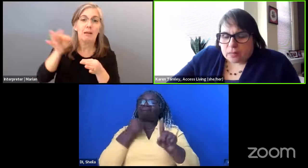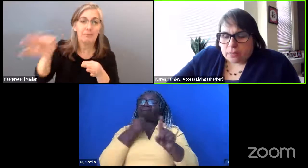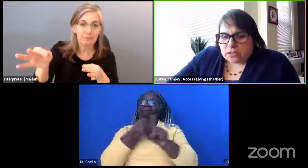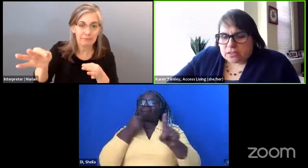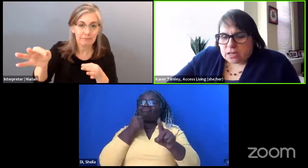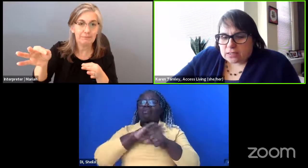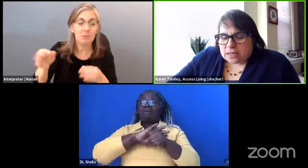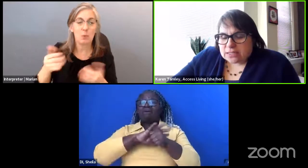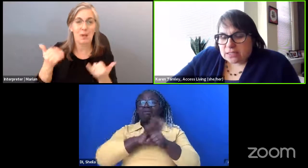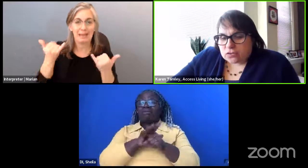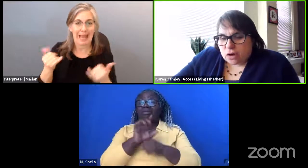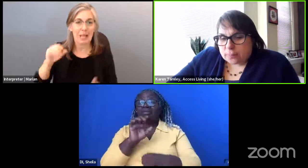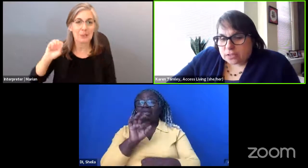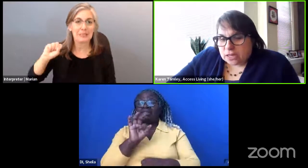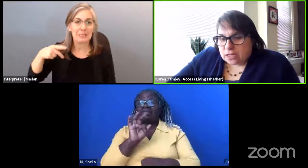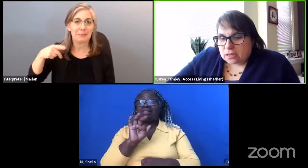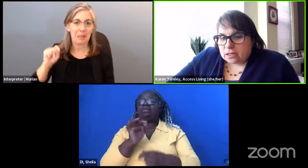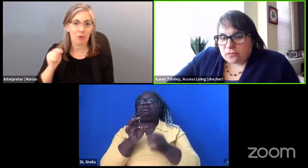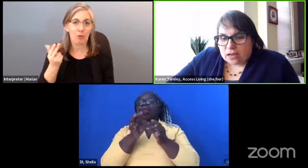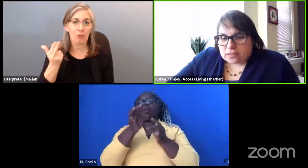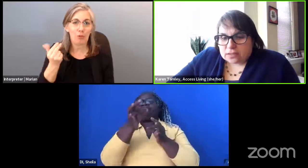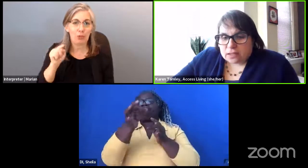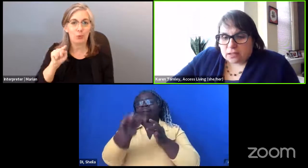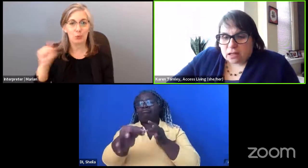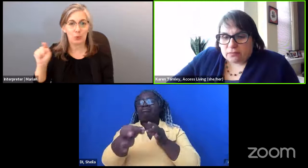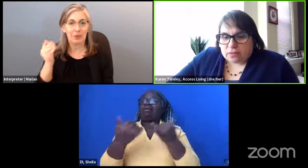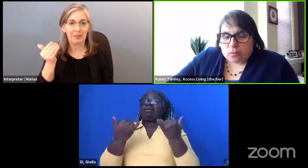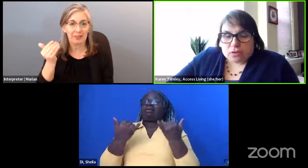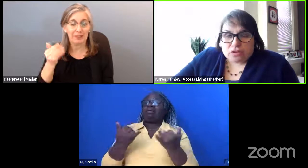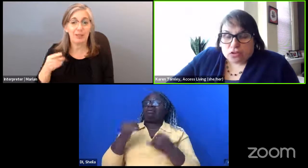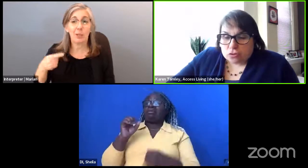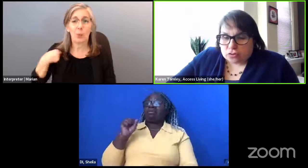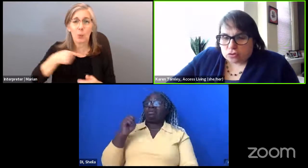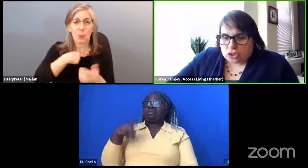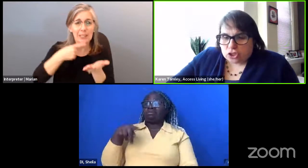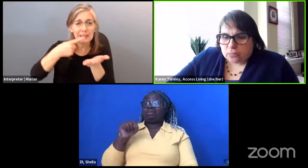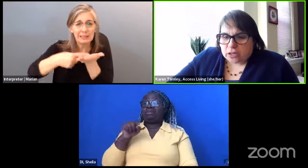The Committee discussed ideas for updating the events in light of the Board's new strategic